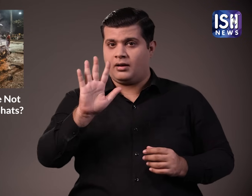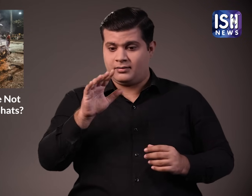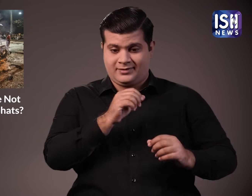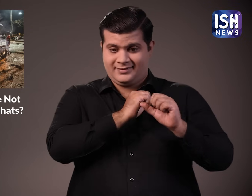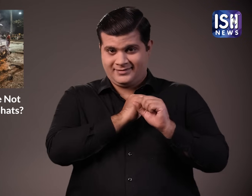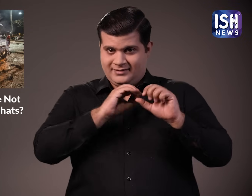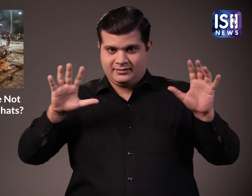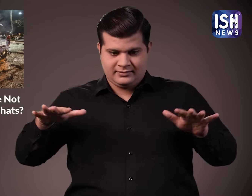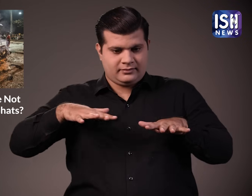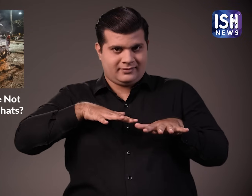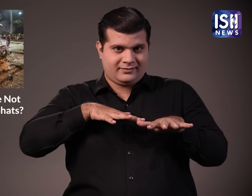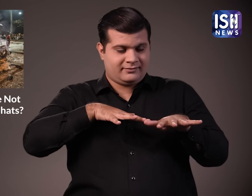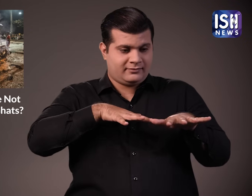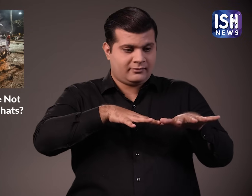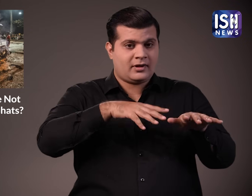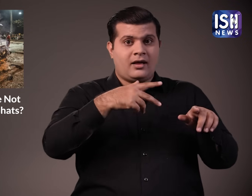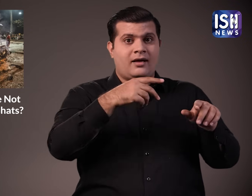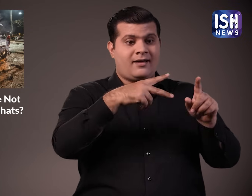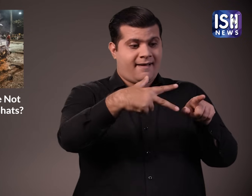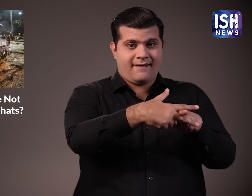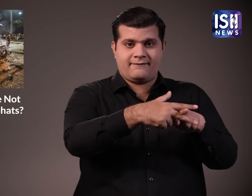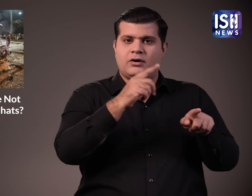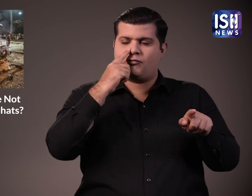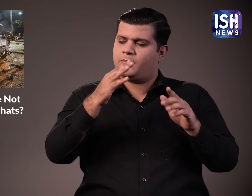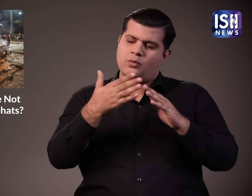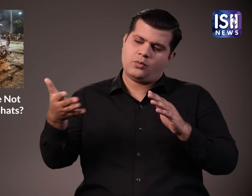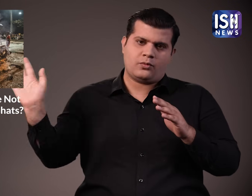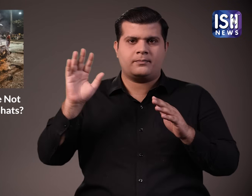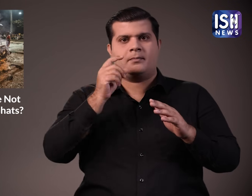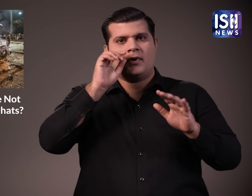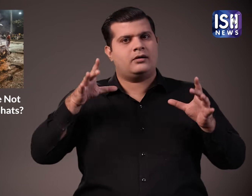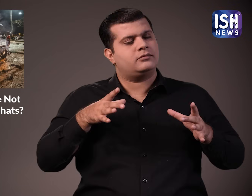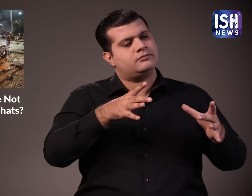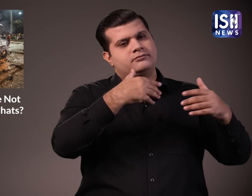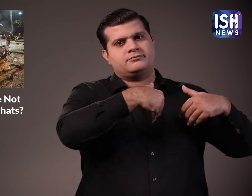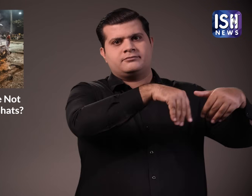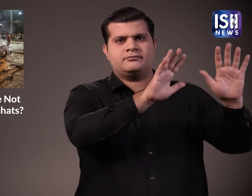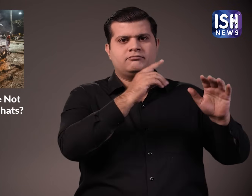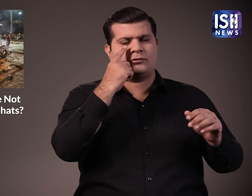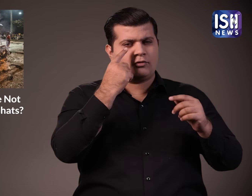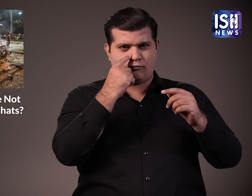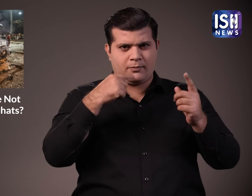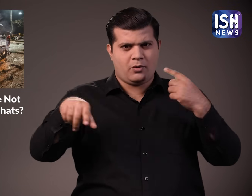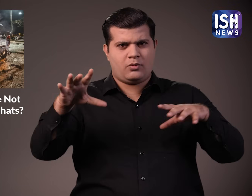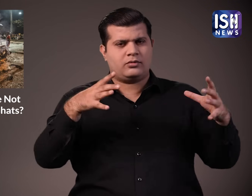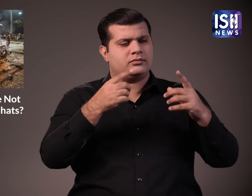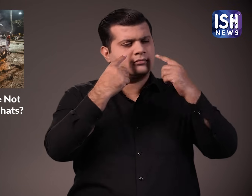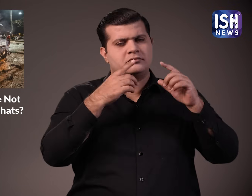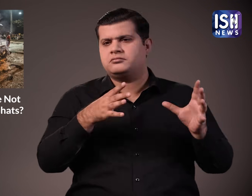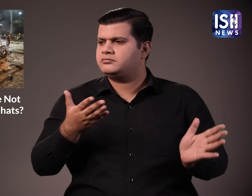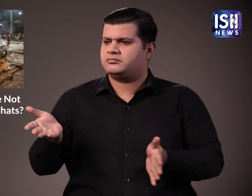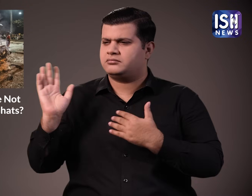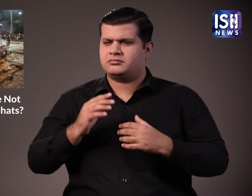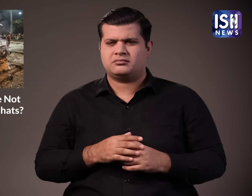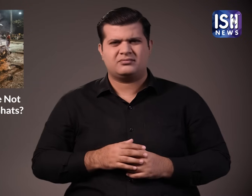During the last procession, women return back midway and men continue with the procession.